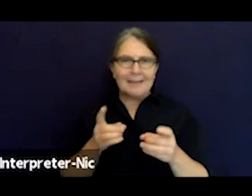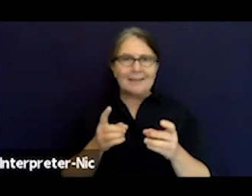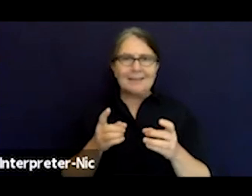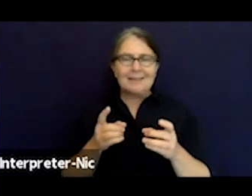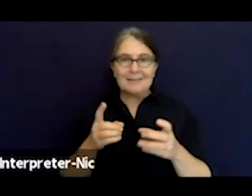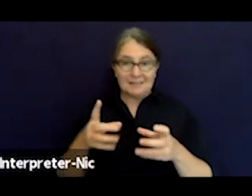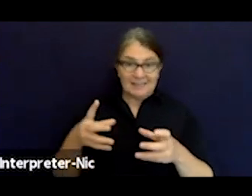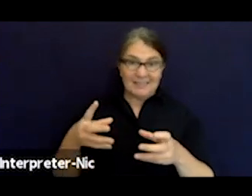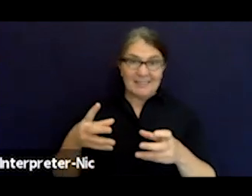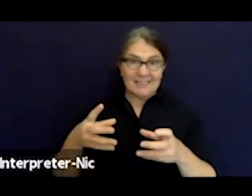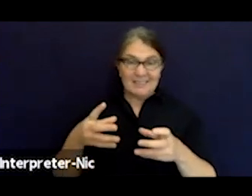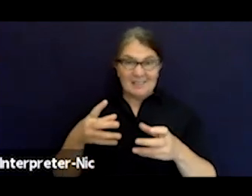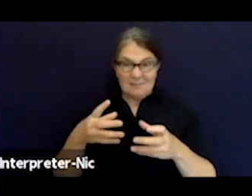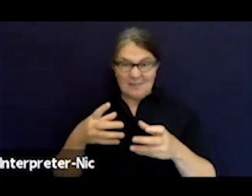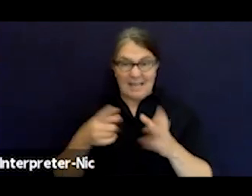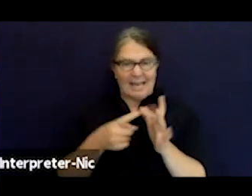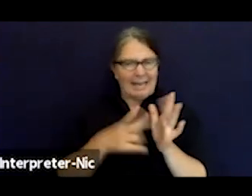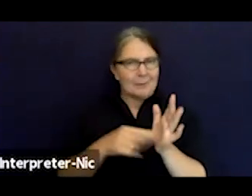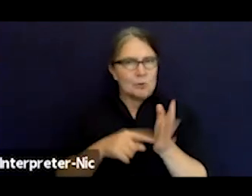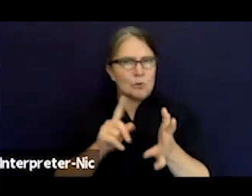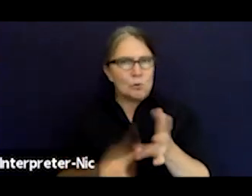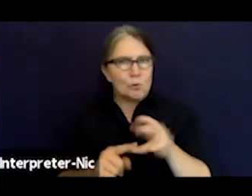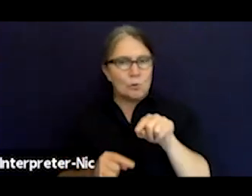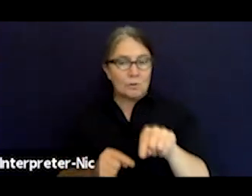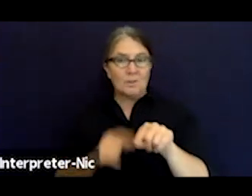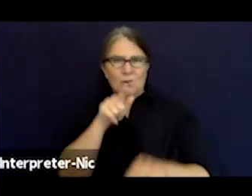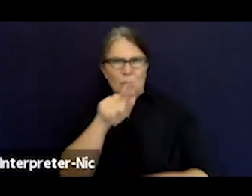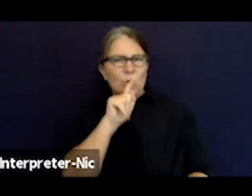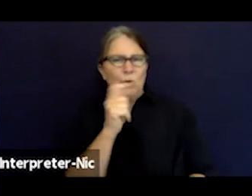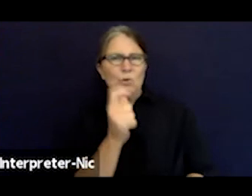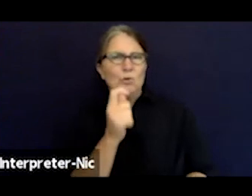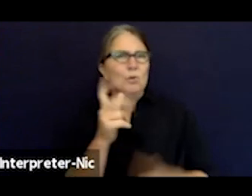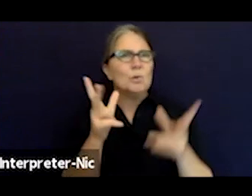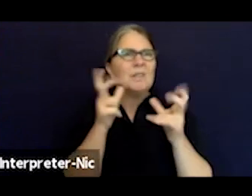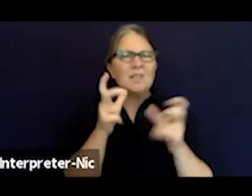and you are going to hear a couple of really good presentations coming up in a day or two on this